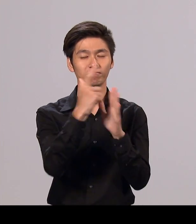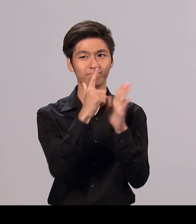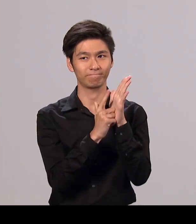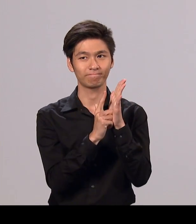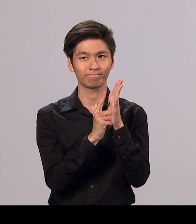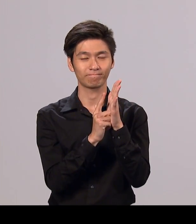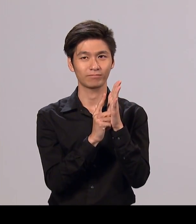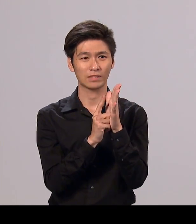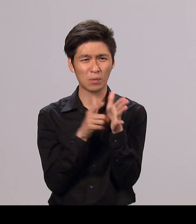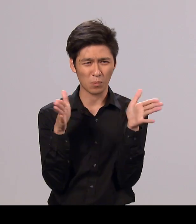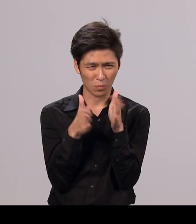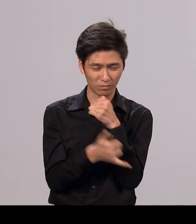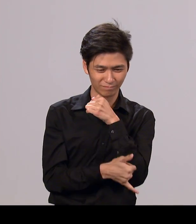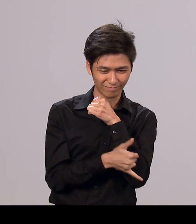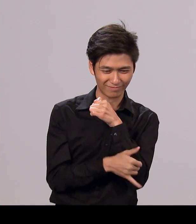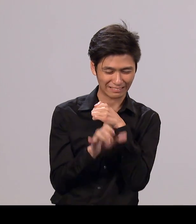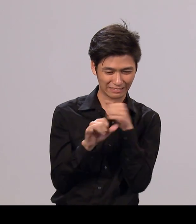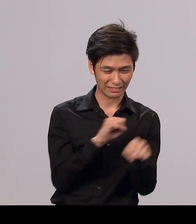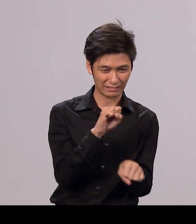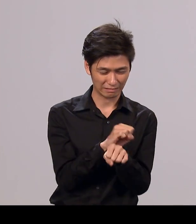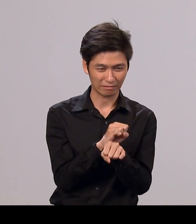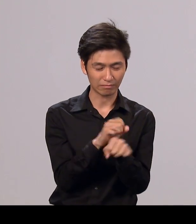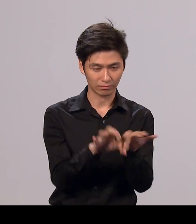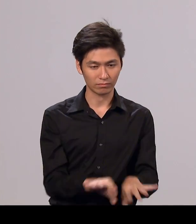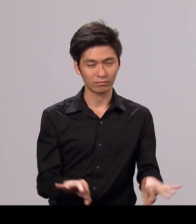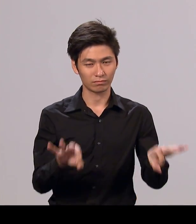For a small country like Singapore, this is a vital interest.